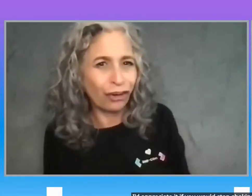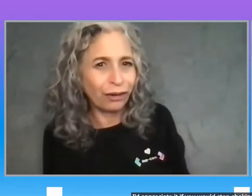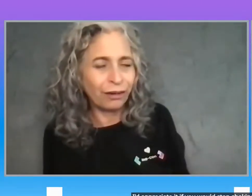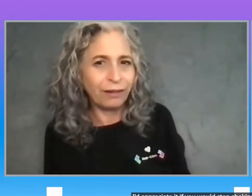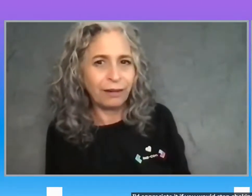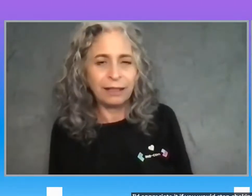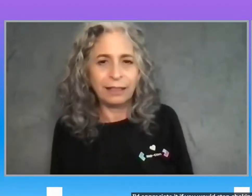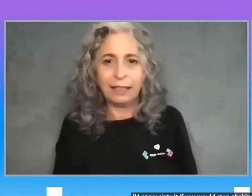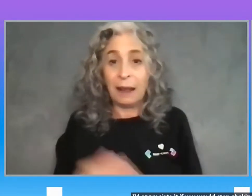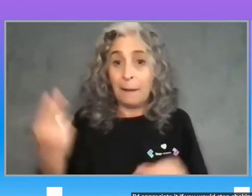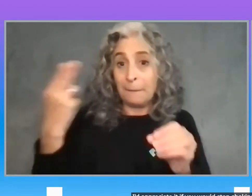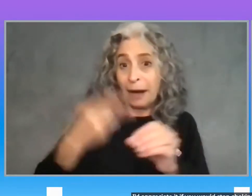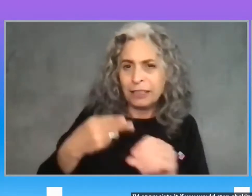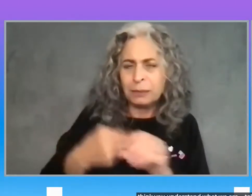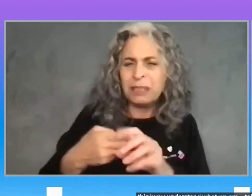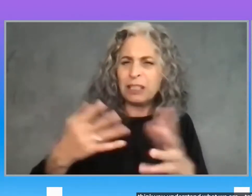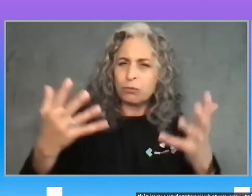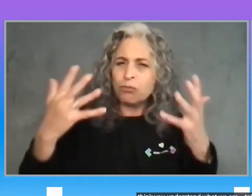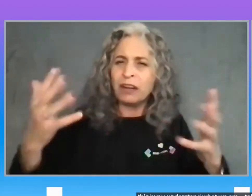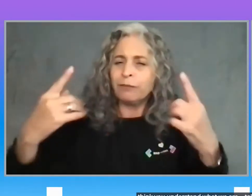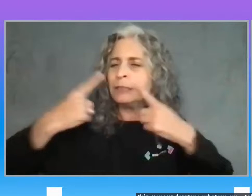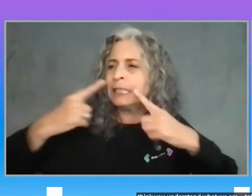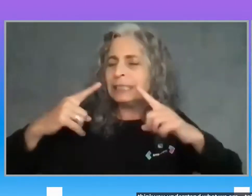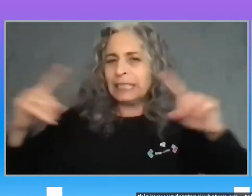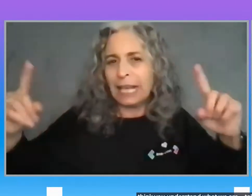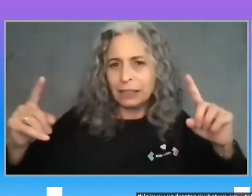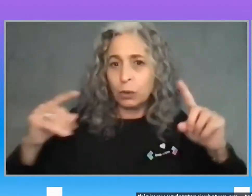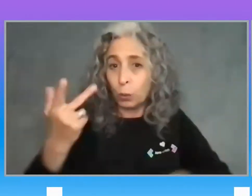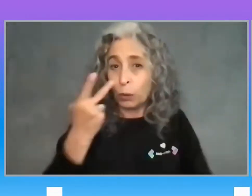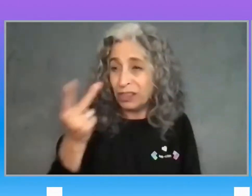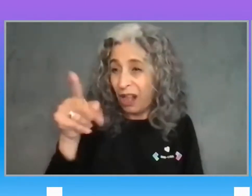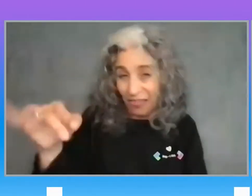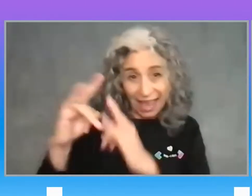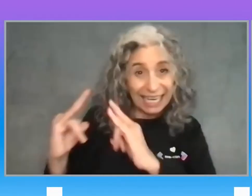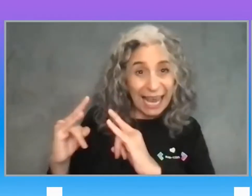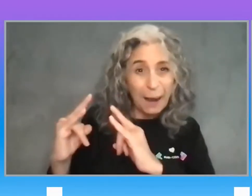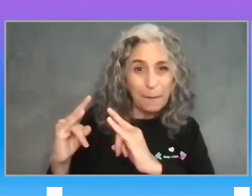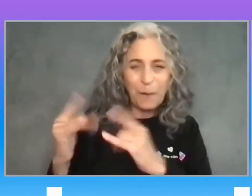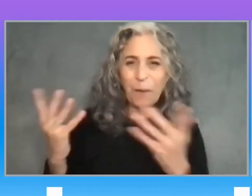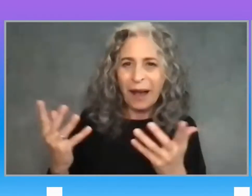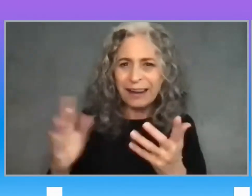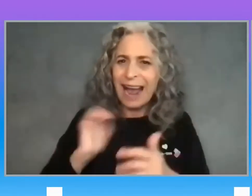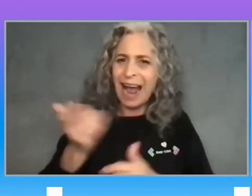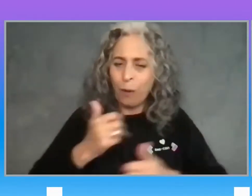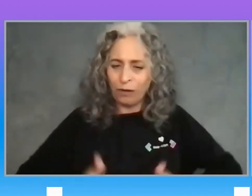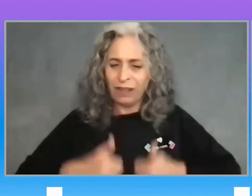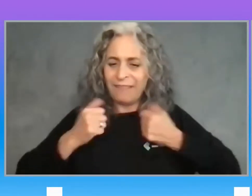about. Sit in. Participants parade triumphantly. What we saw at that camp was